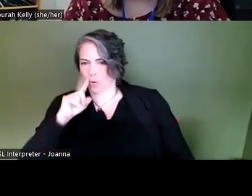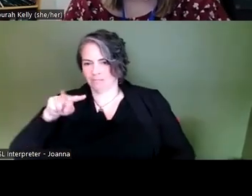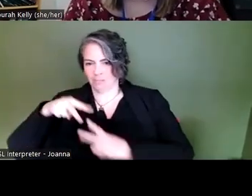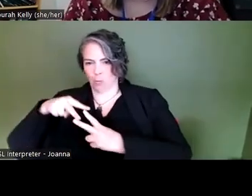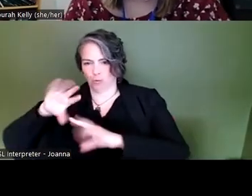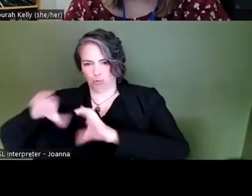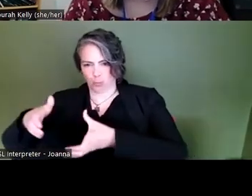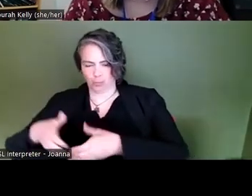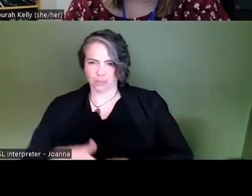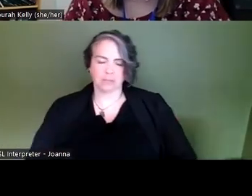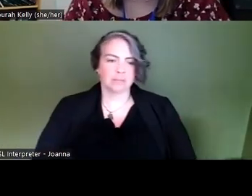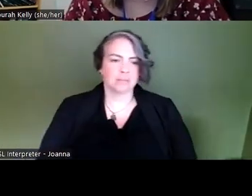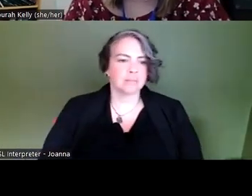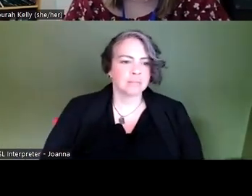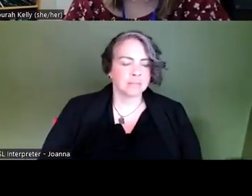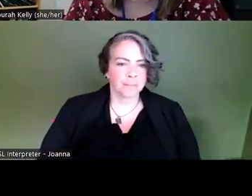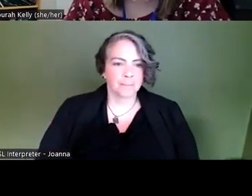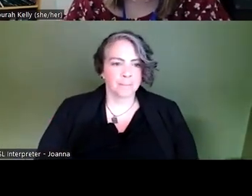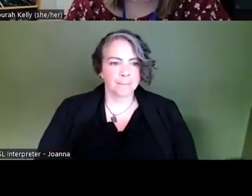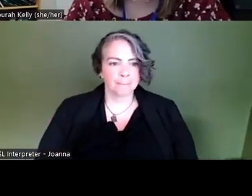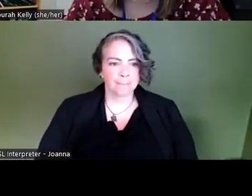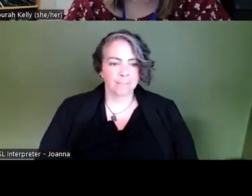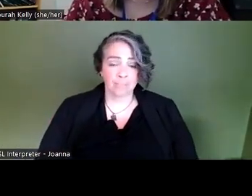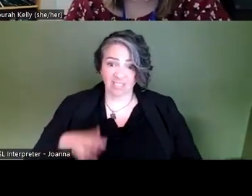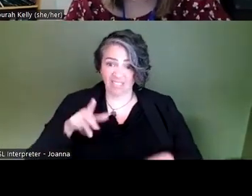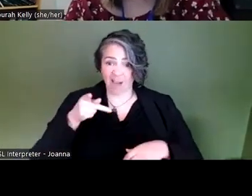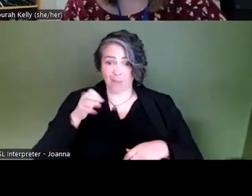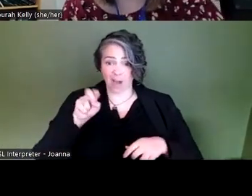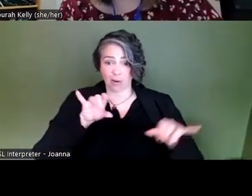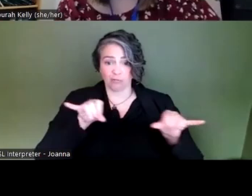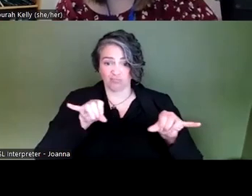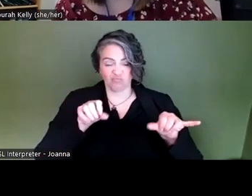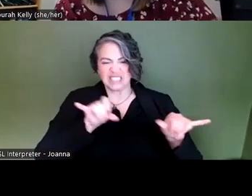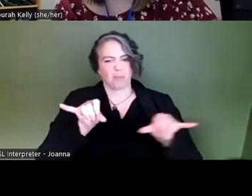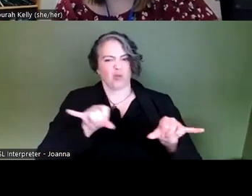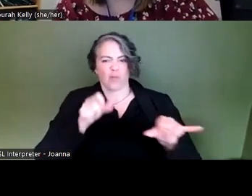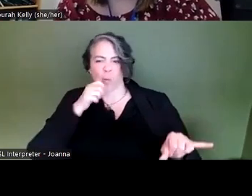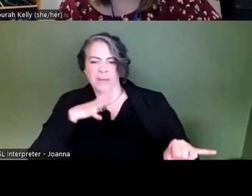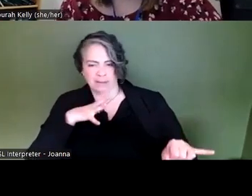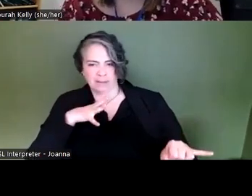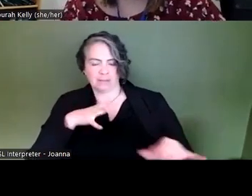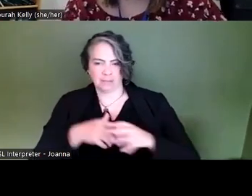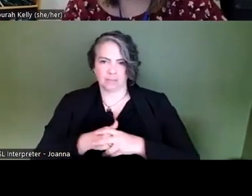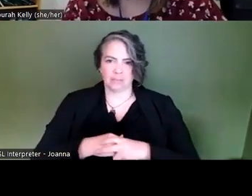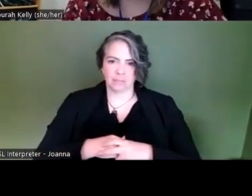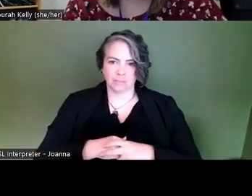So these patterns were similar for women. So Black or Hispanic lesbian